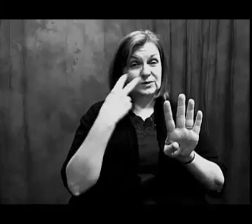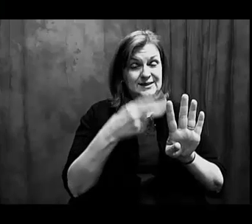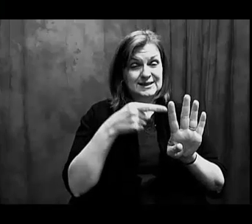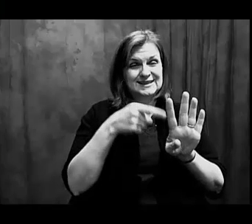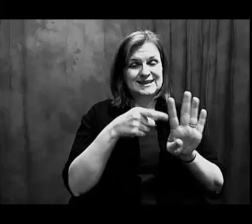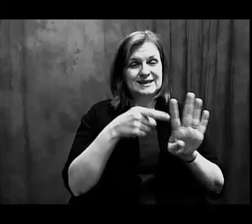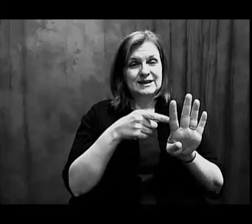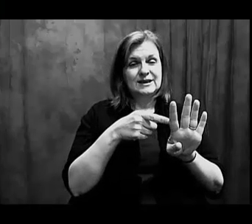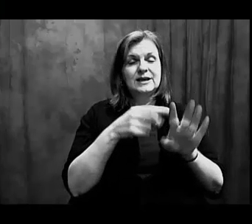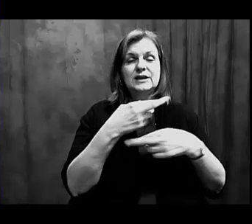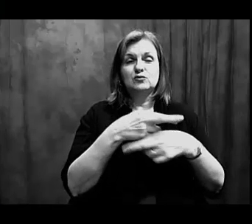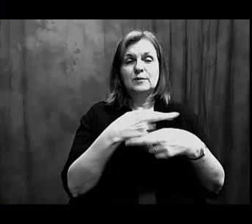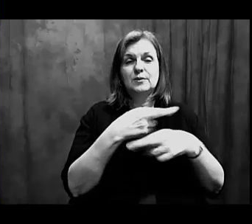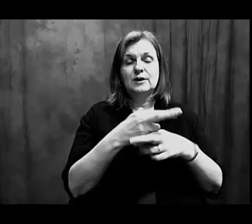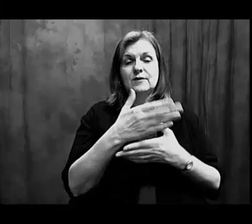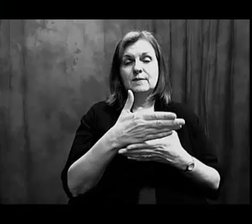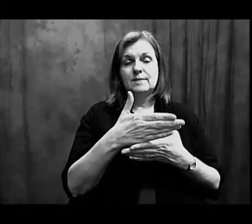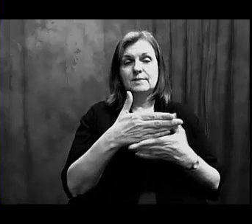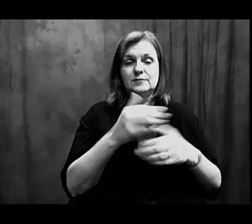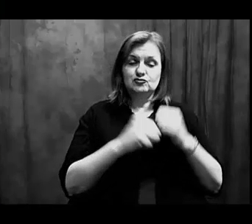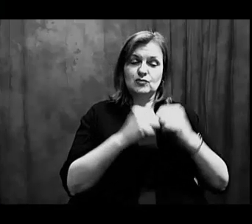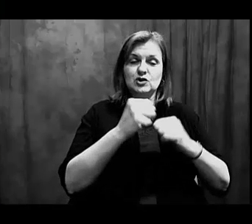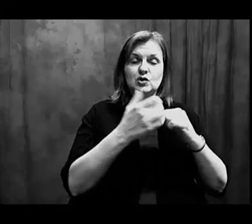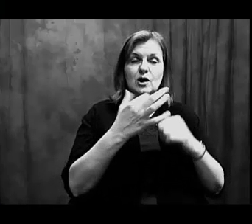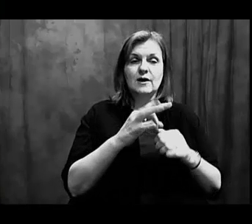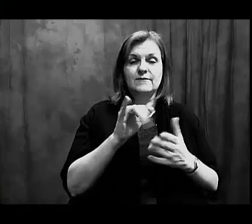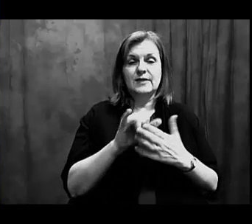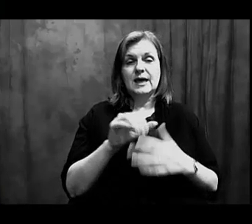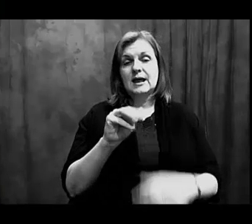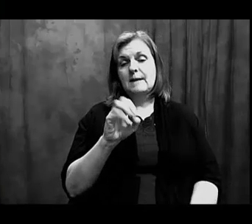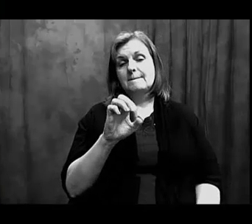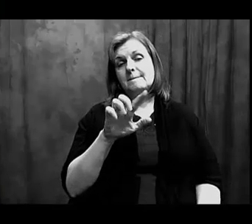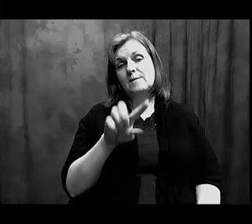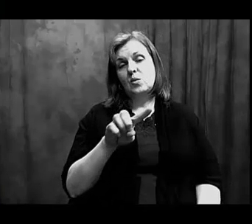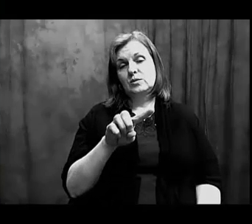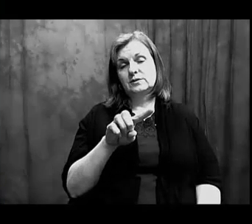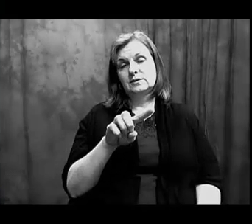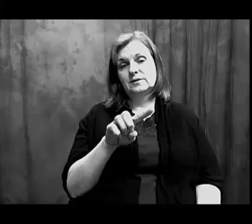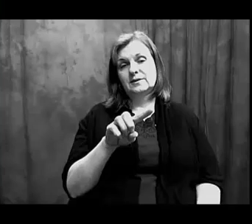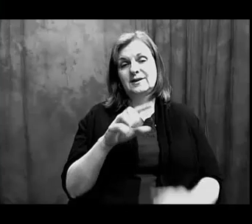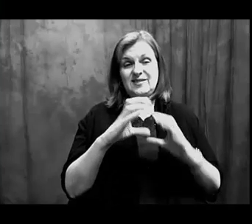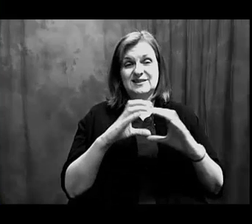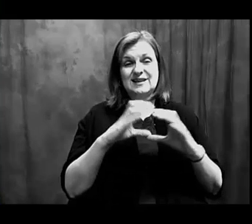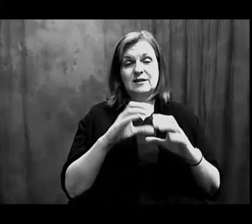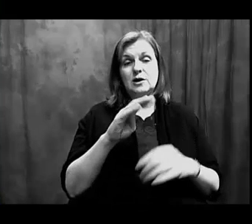are the reproductive structures of the mold itself -- the cellular mold